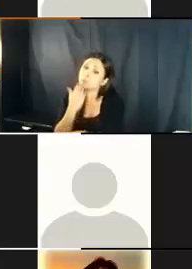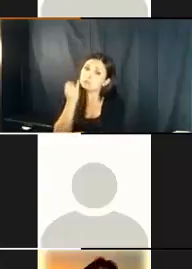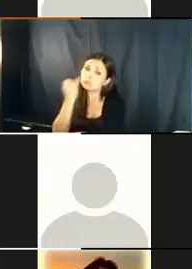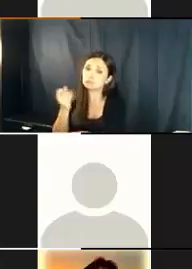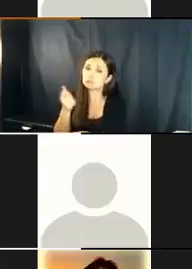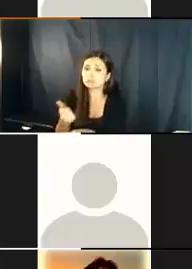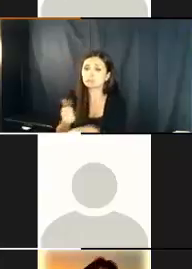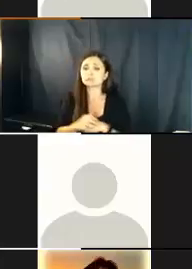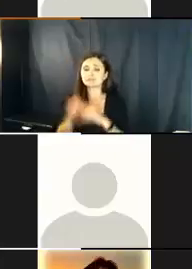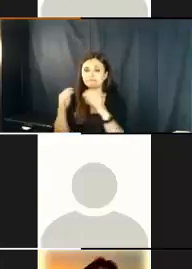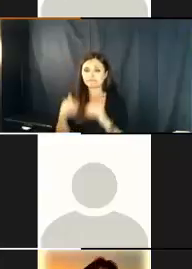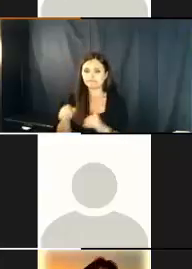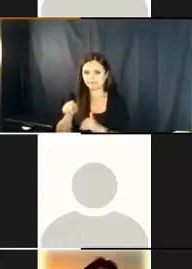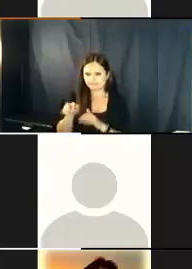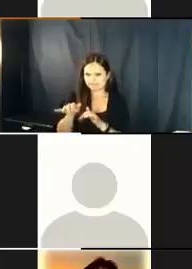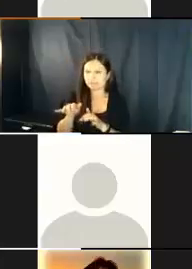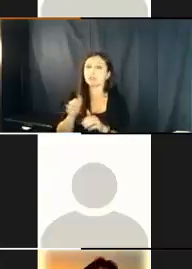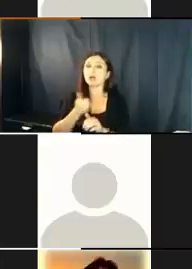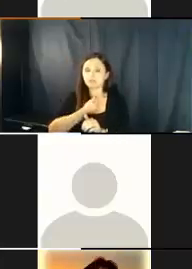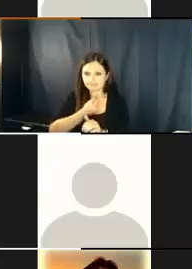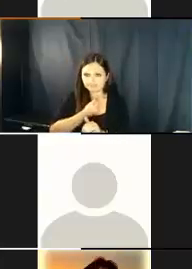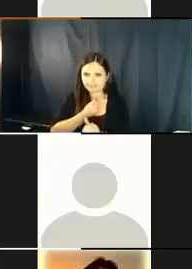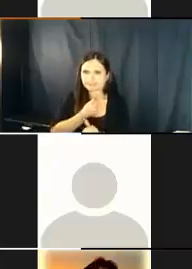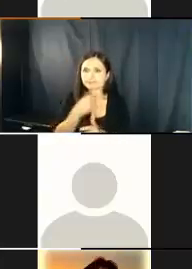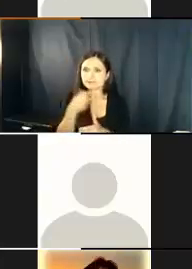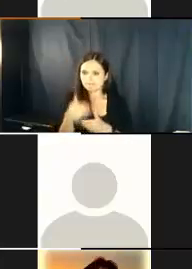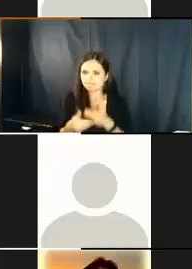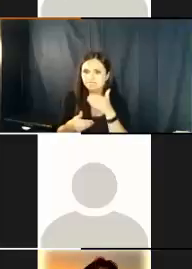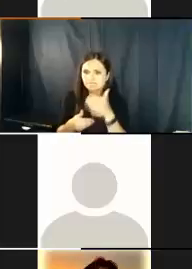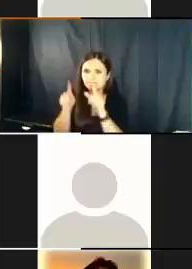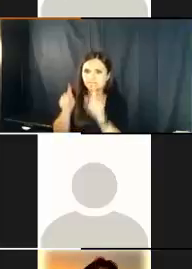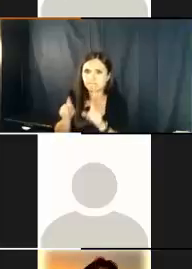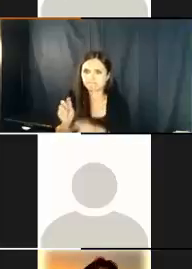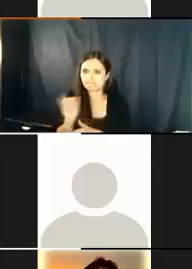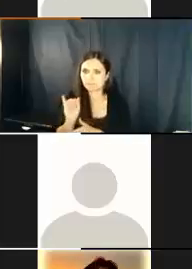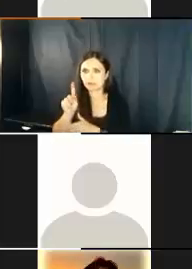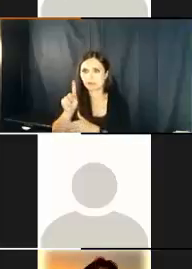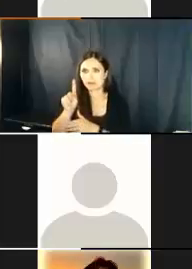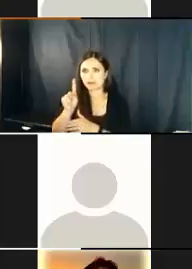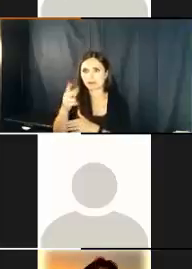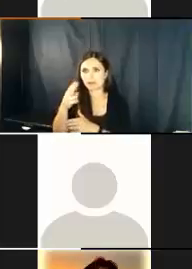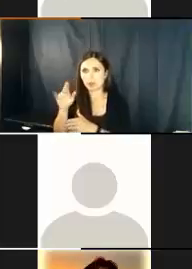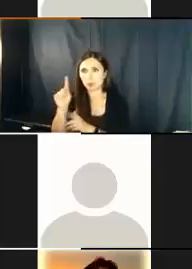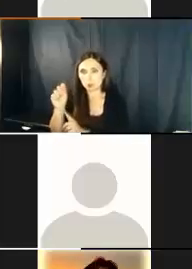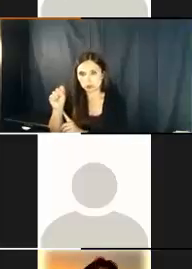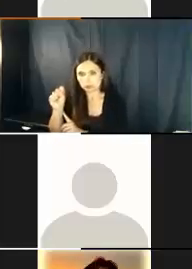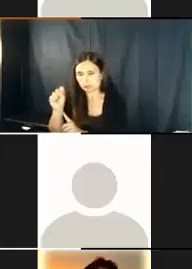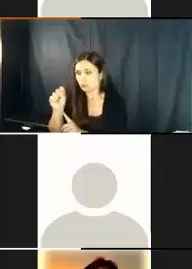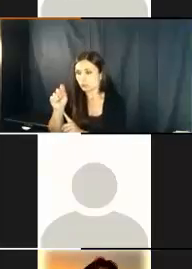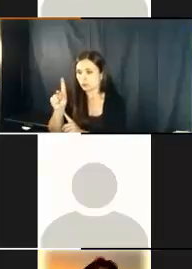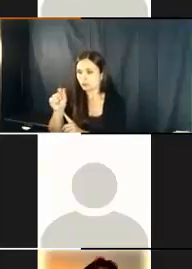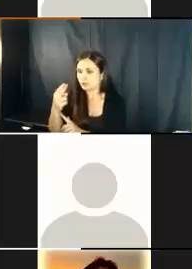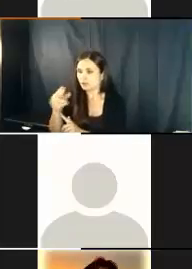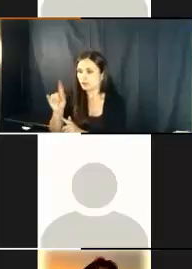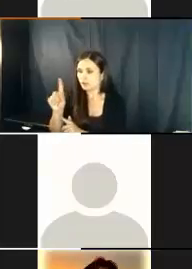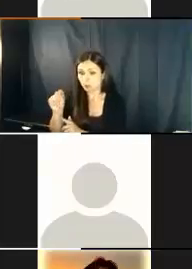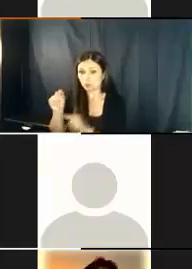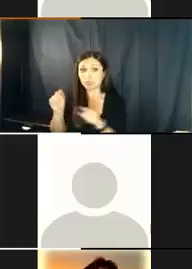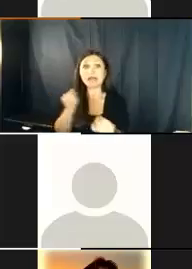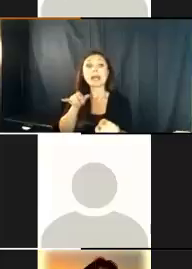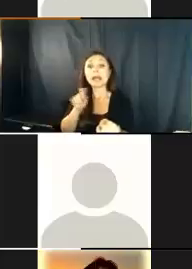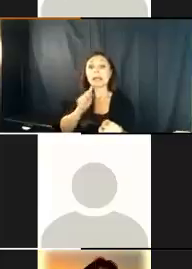Self-paced assessments like Quizlet and Kahoot is great as well and yes UTHS is 100% online.